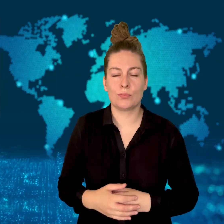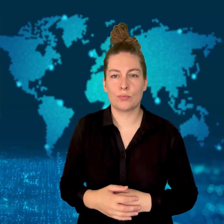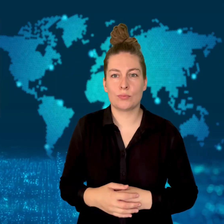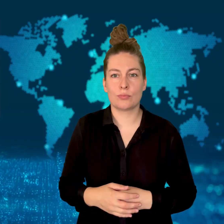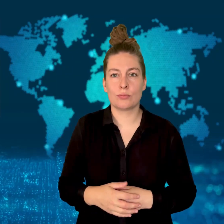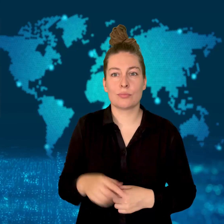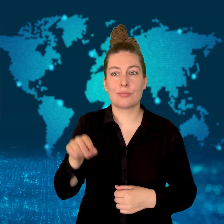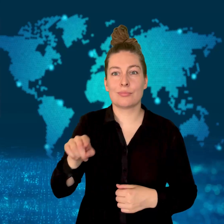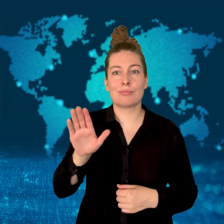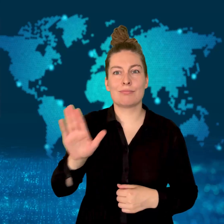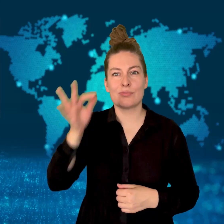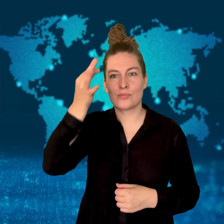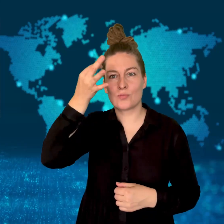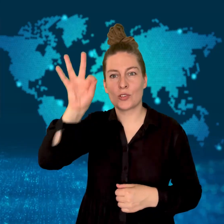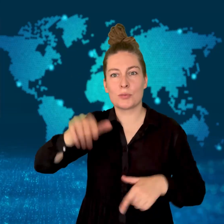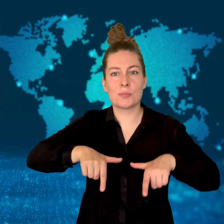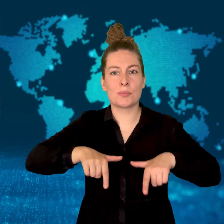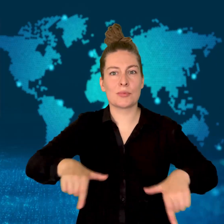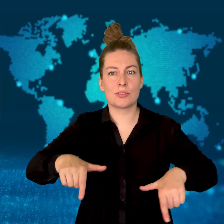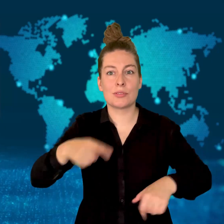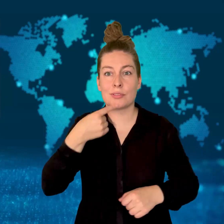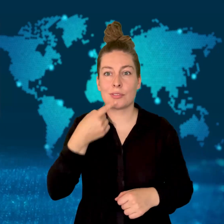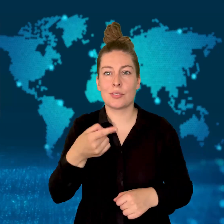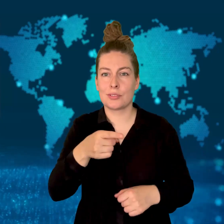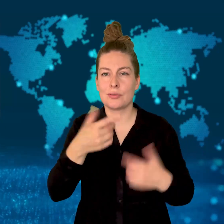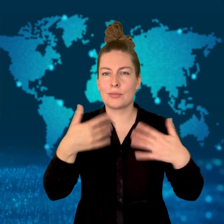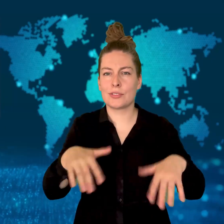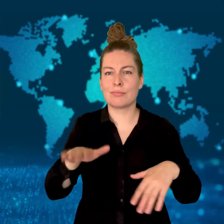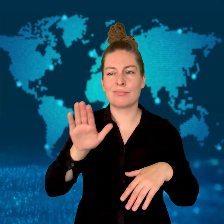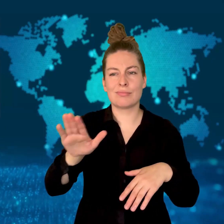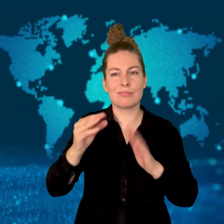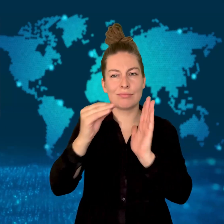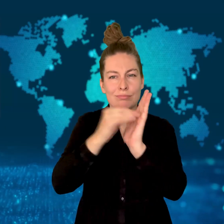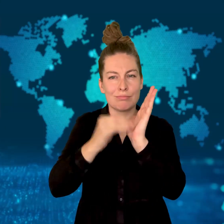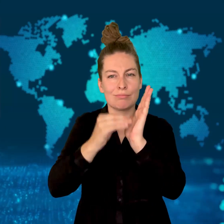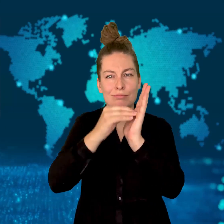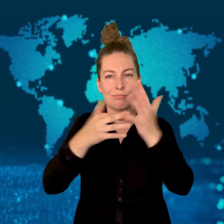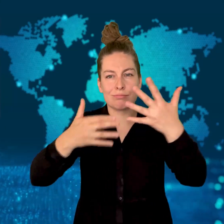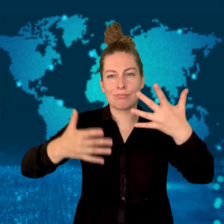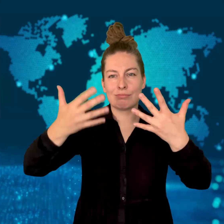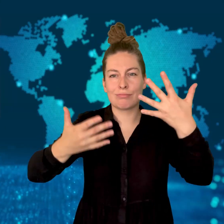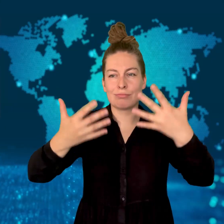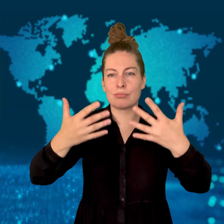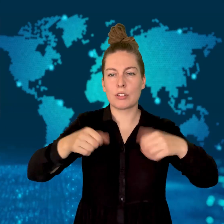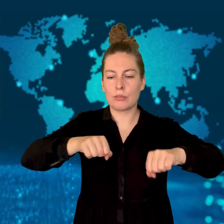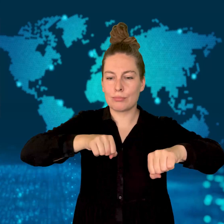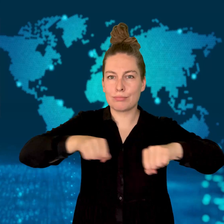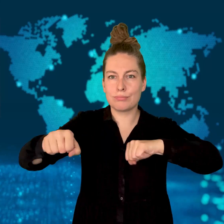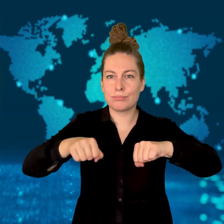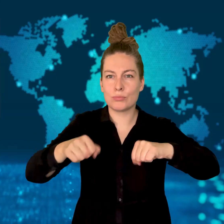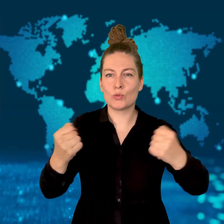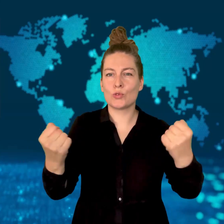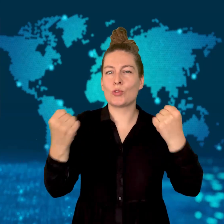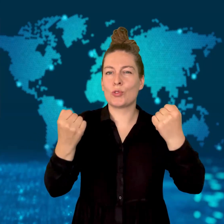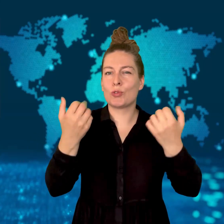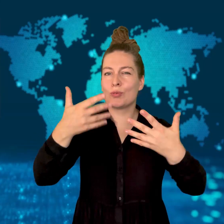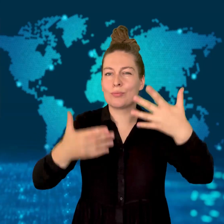The country's energy transition minister said it was one of